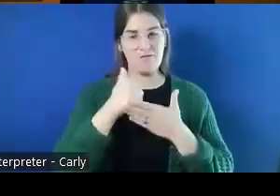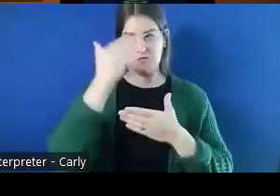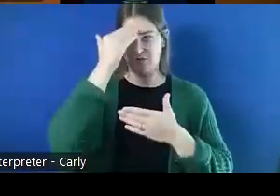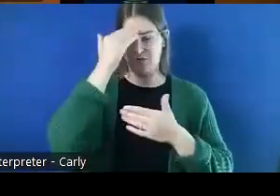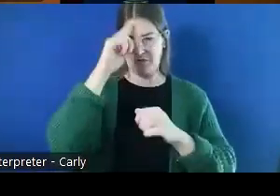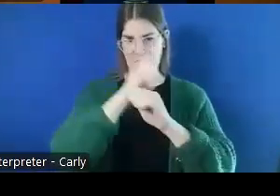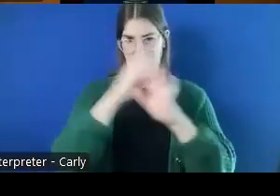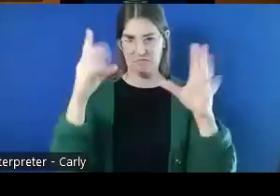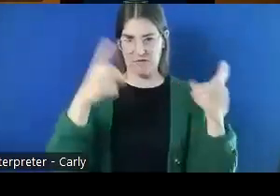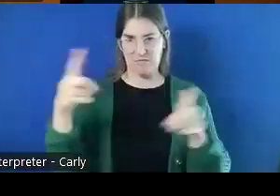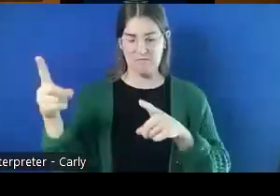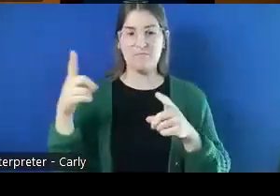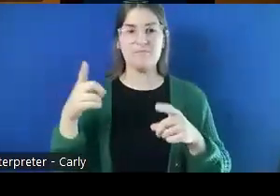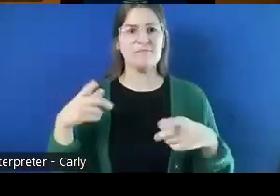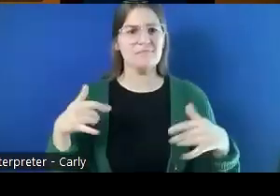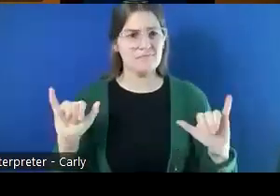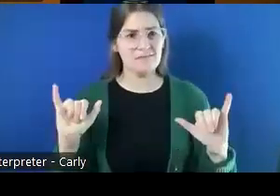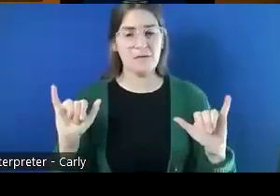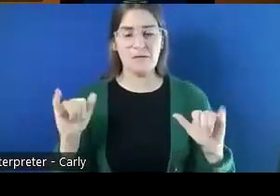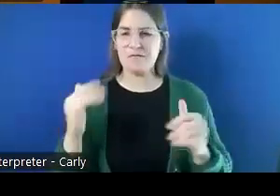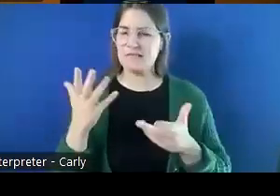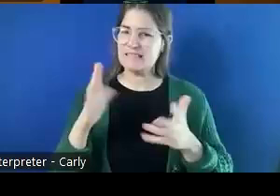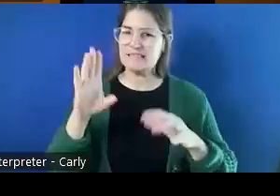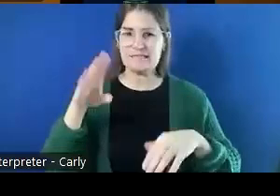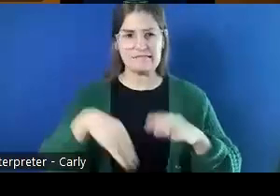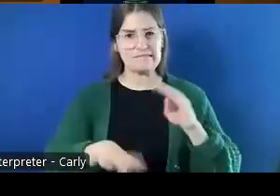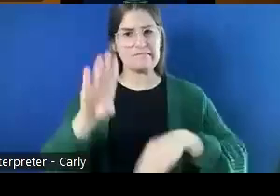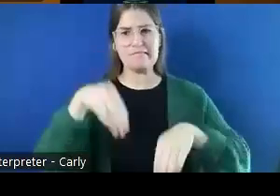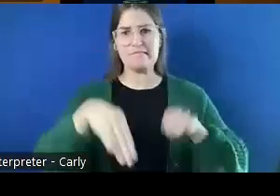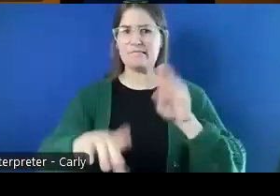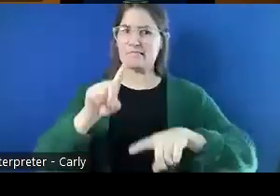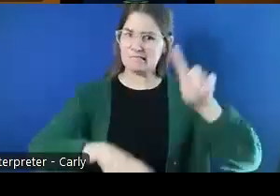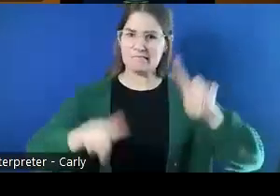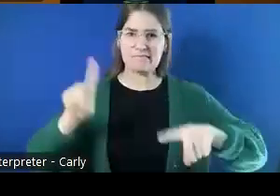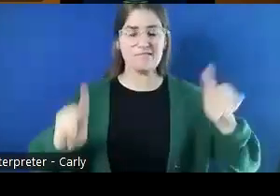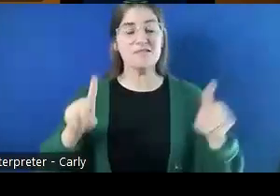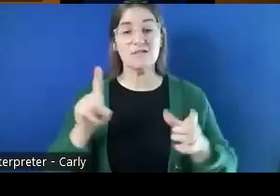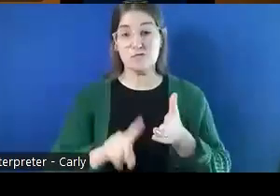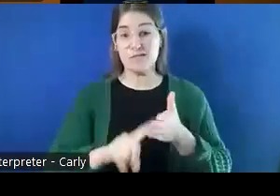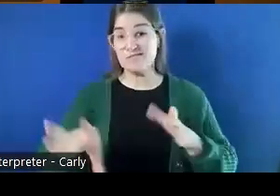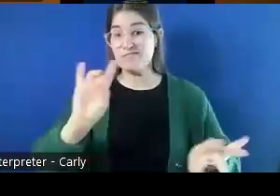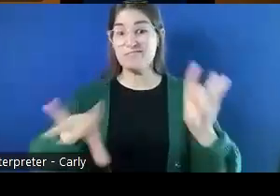too there Still Remains a lot of inconsistency in terms of findings and also a lot of kind of